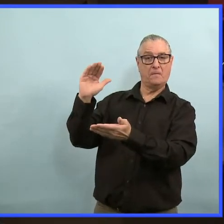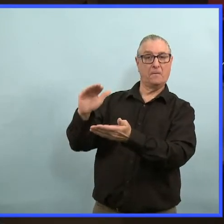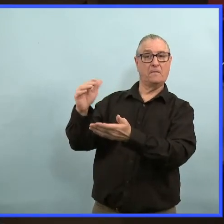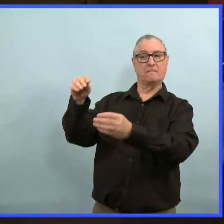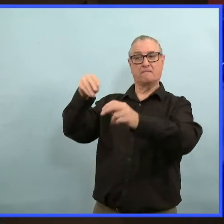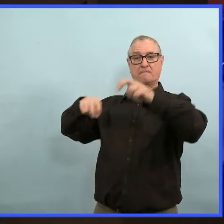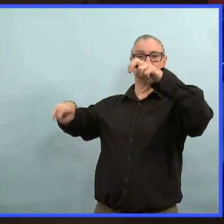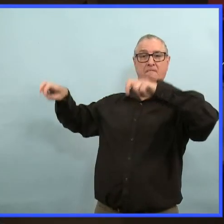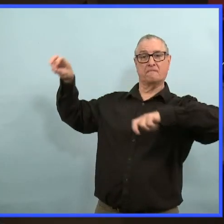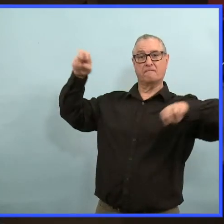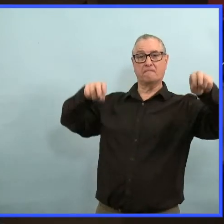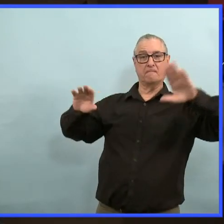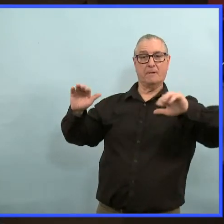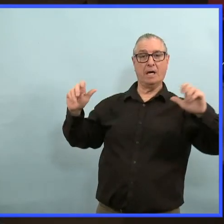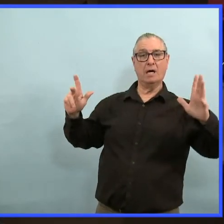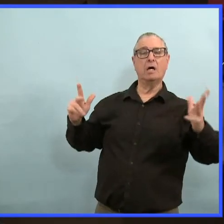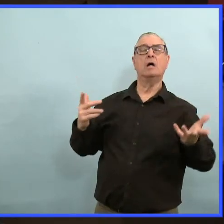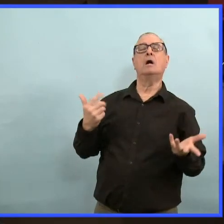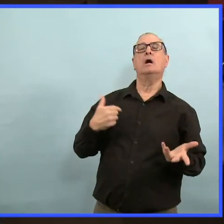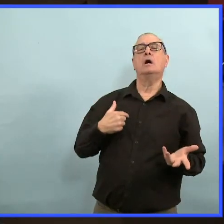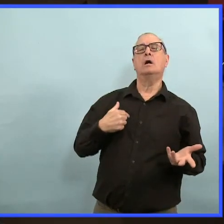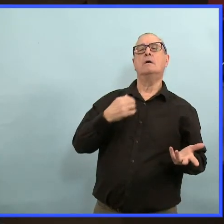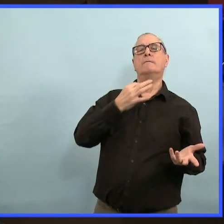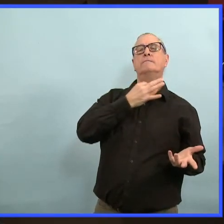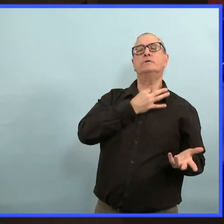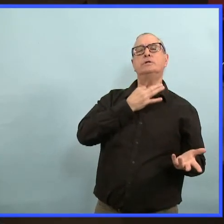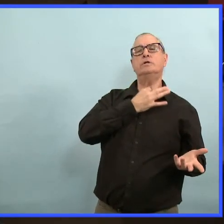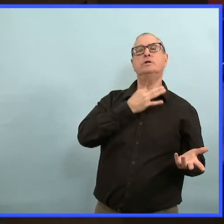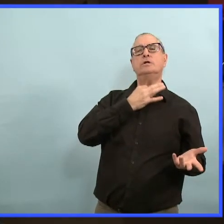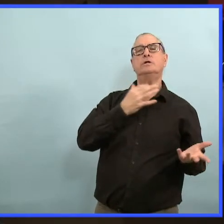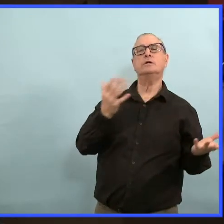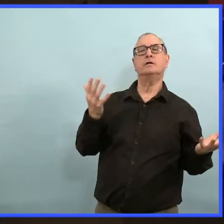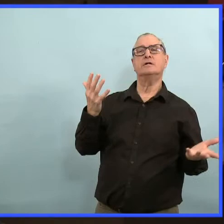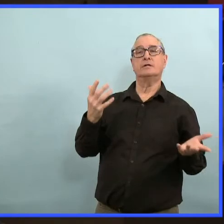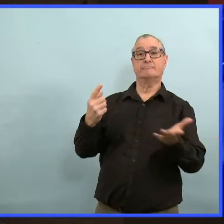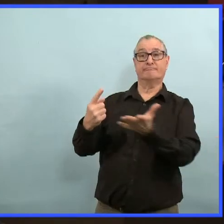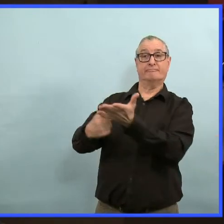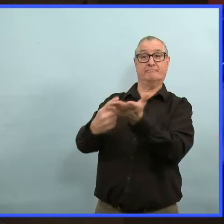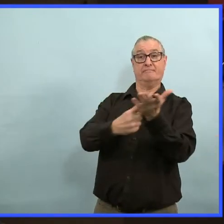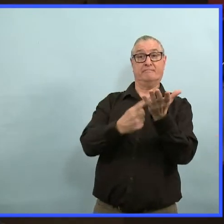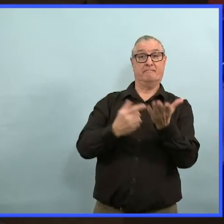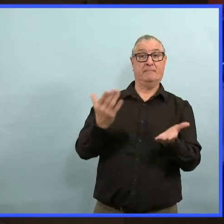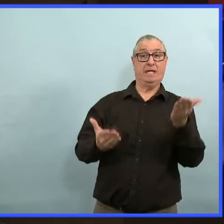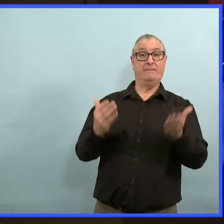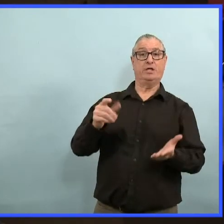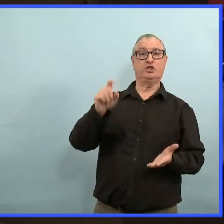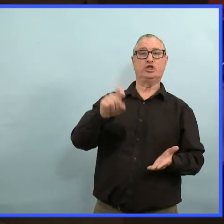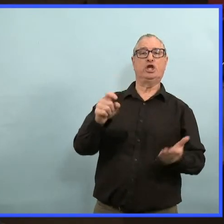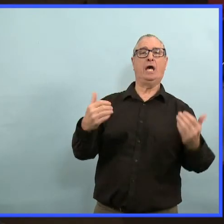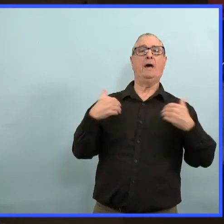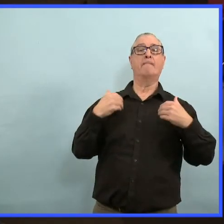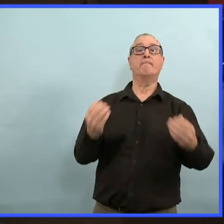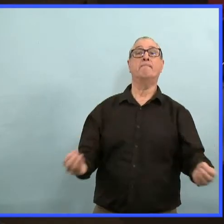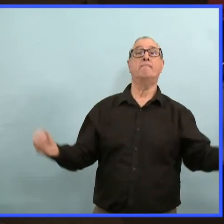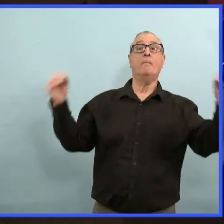have more redundancy just in case there's a public health crisis or another variant uh is that um is